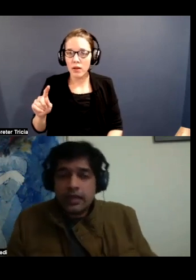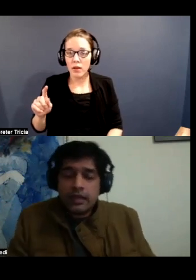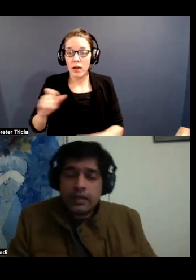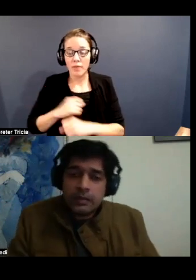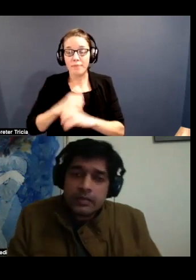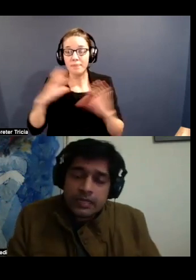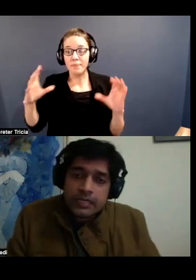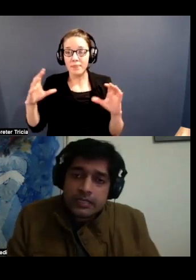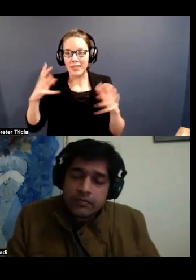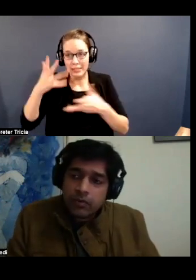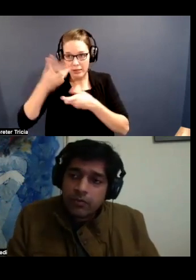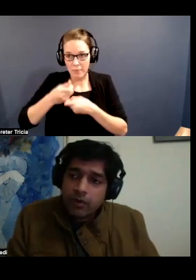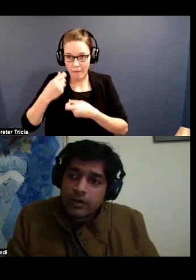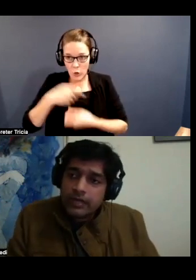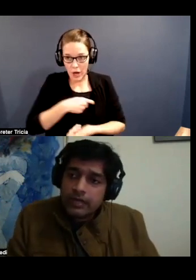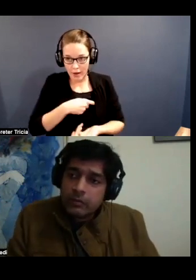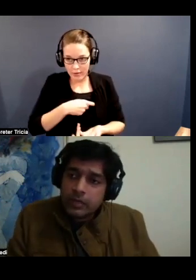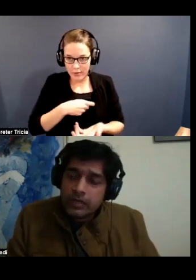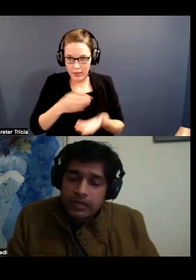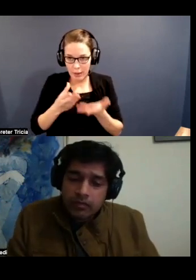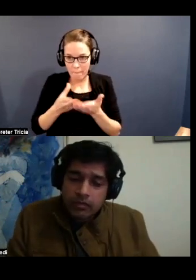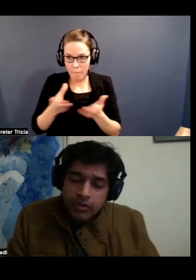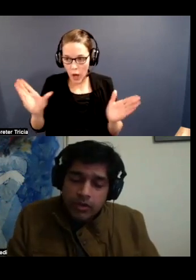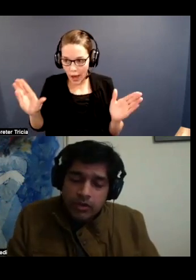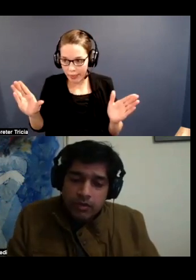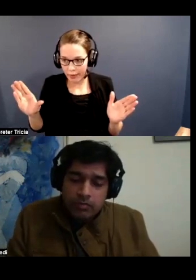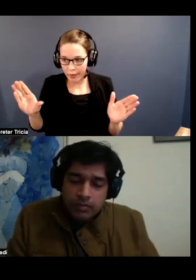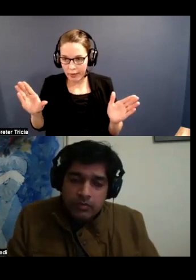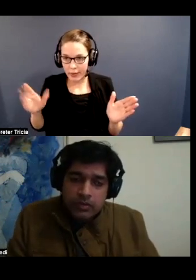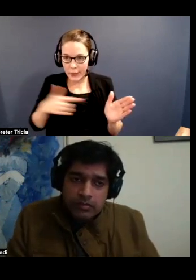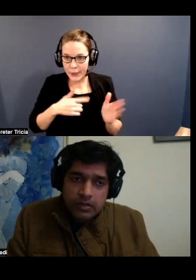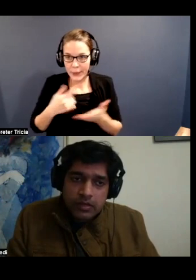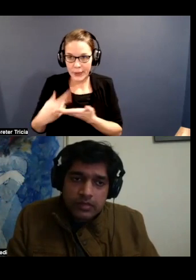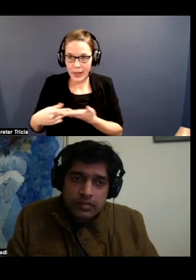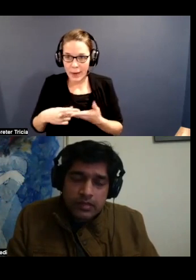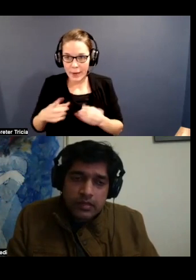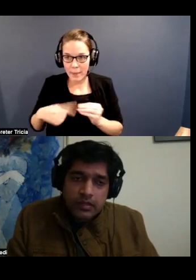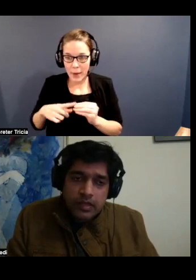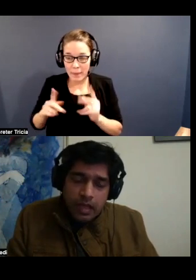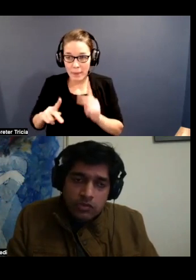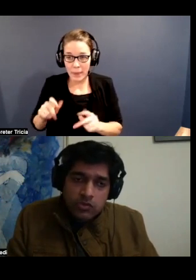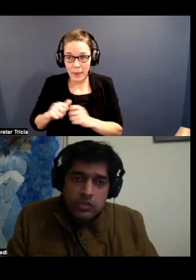at least for broadly with, when we talk about people with disabilities and the household,